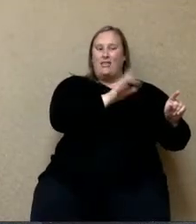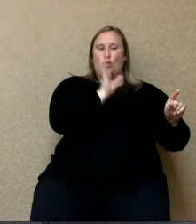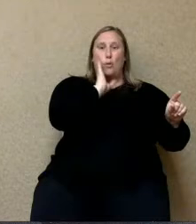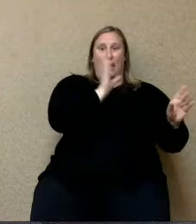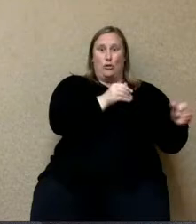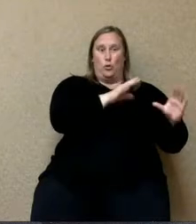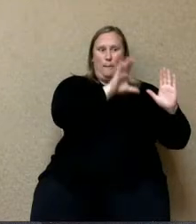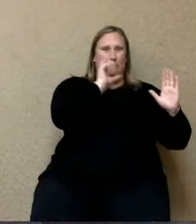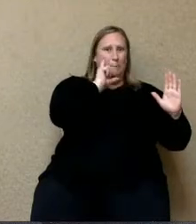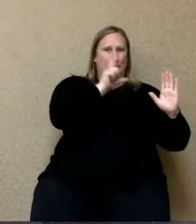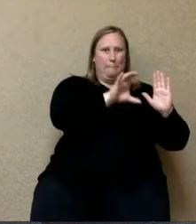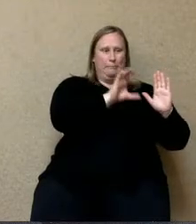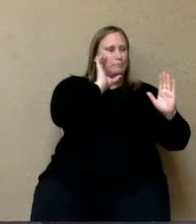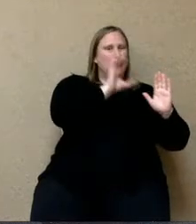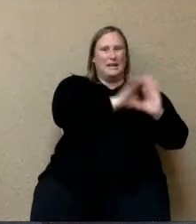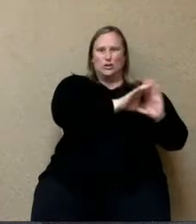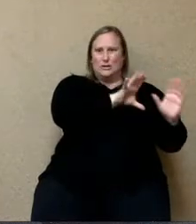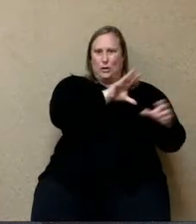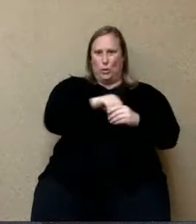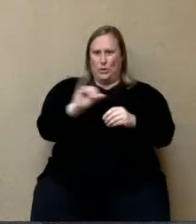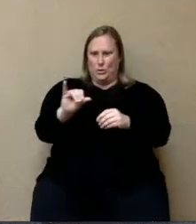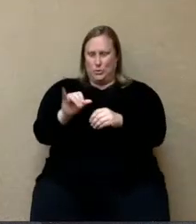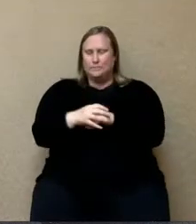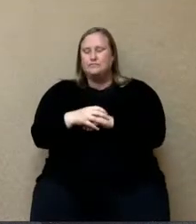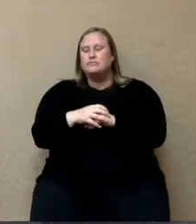And it talked about just how difficult moving is